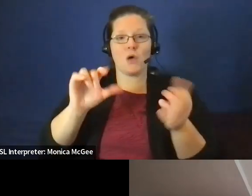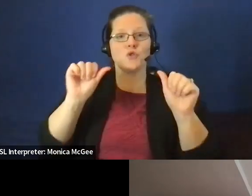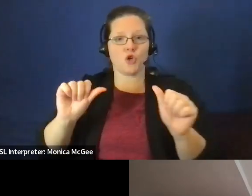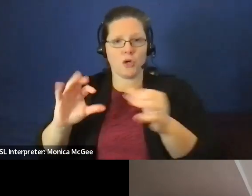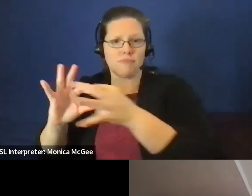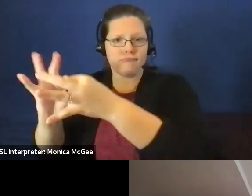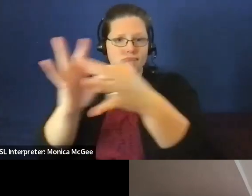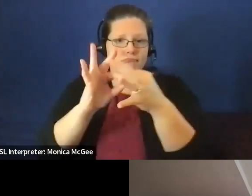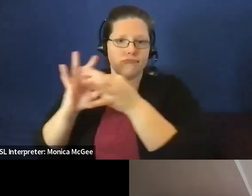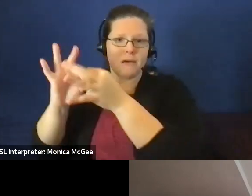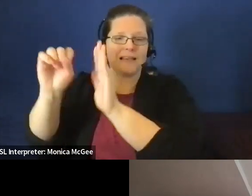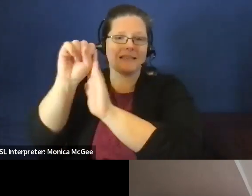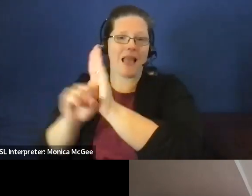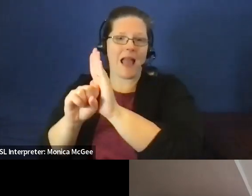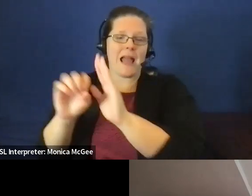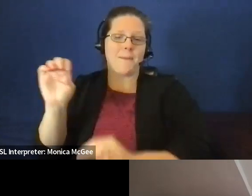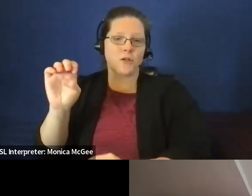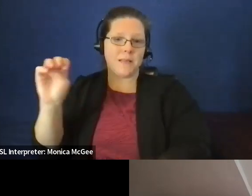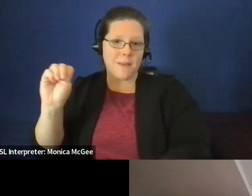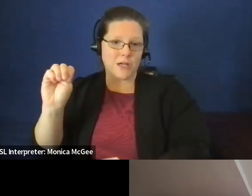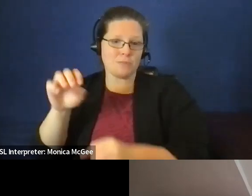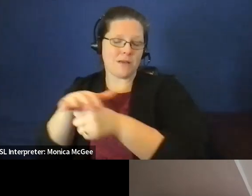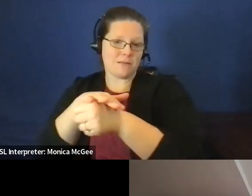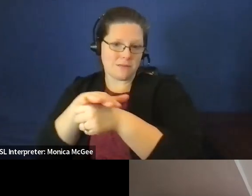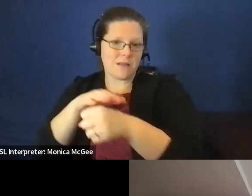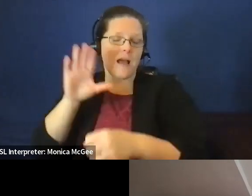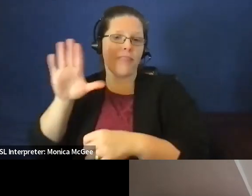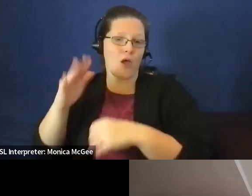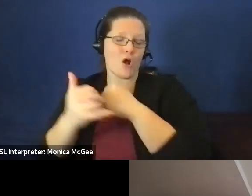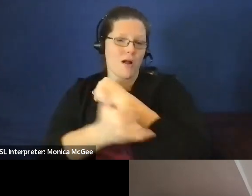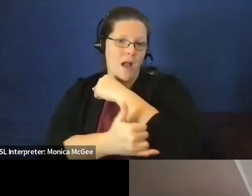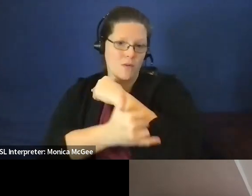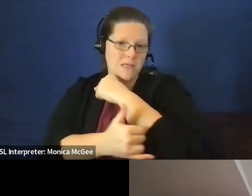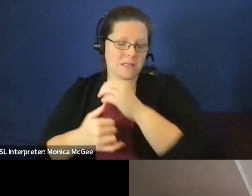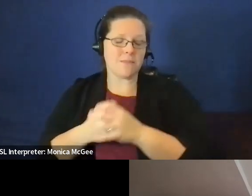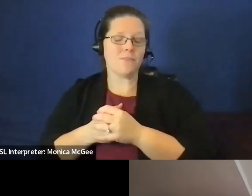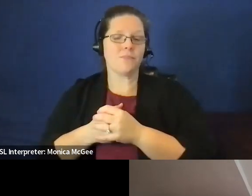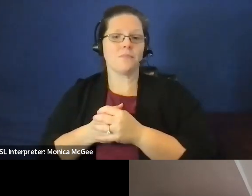personal assistant services. You will find that in the tool kit. From there, it was recognized that centers for